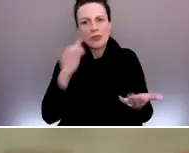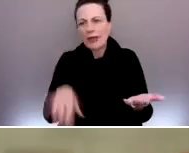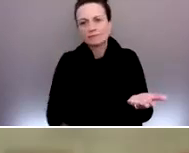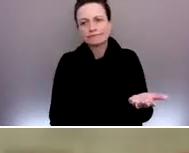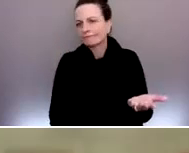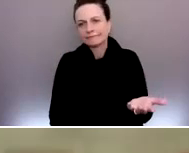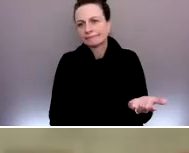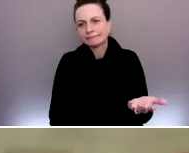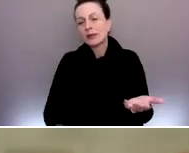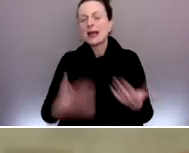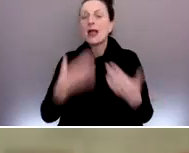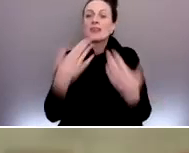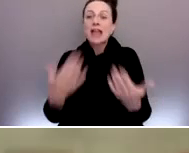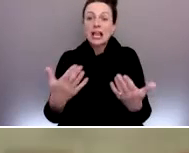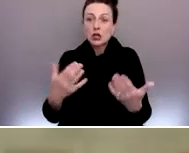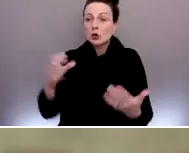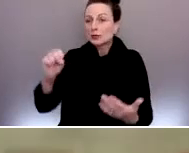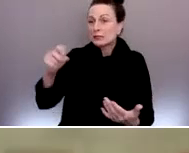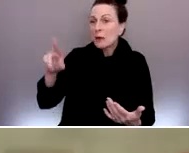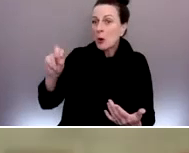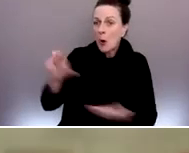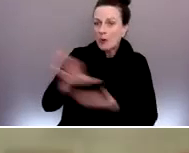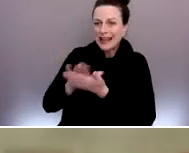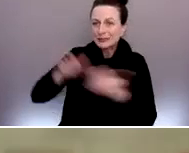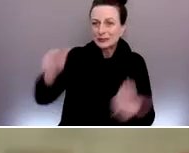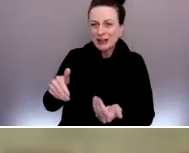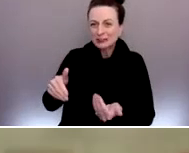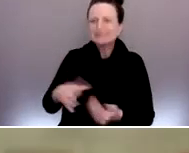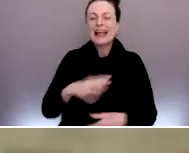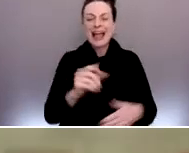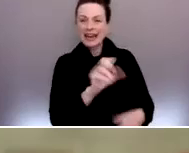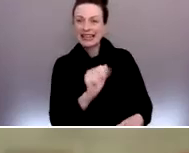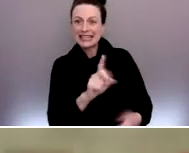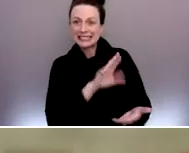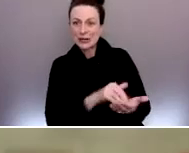I thank you Spero for the kind introduction. And the LEAD Center for giving me this opportunity